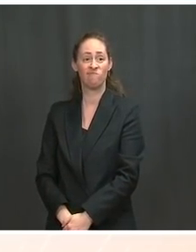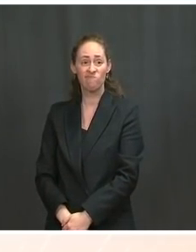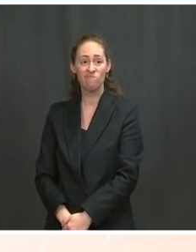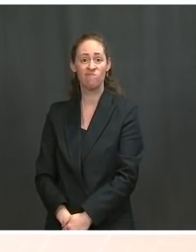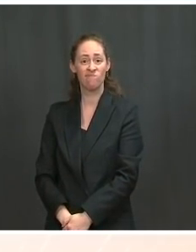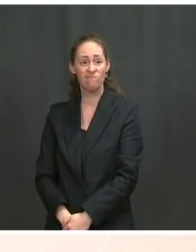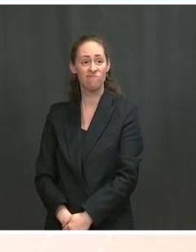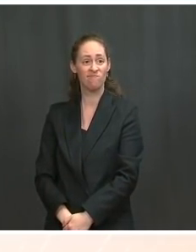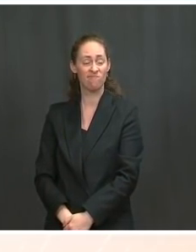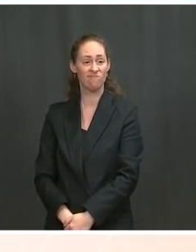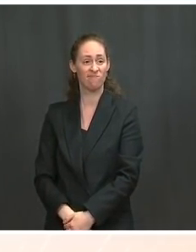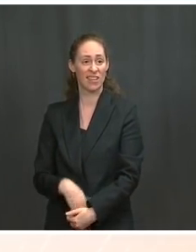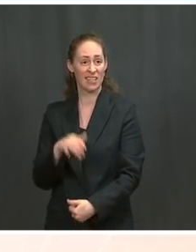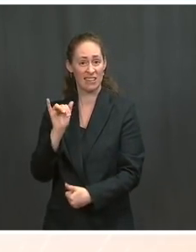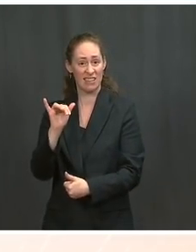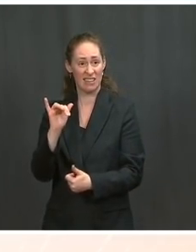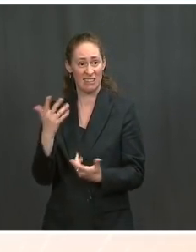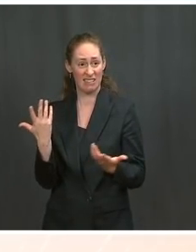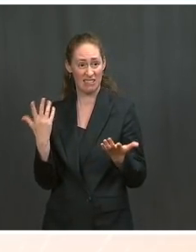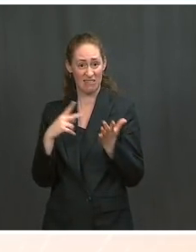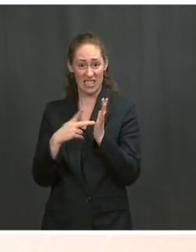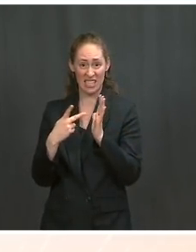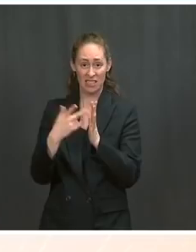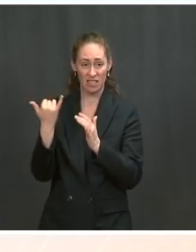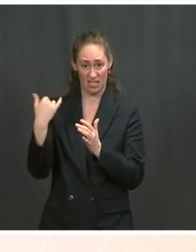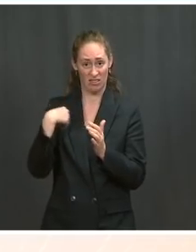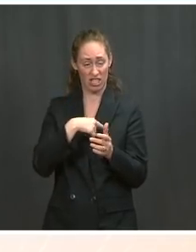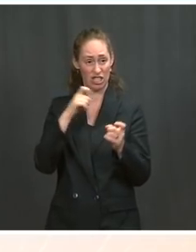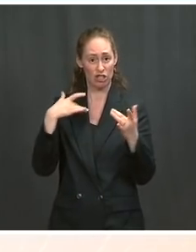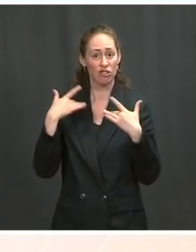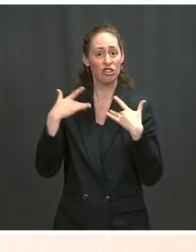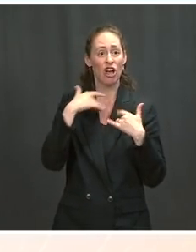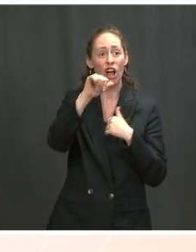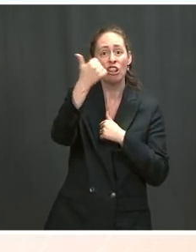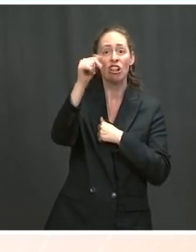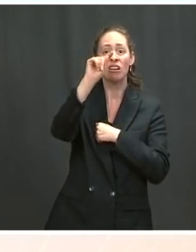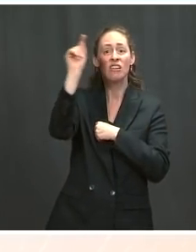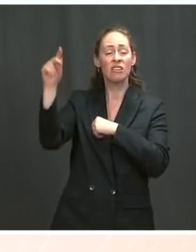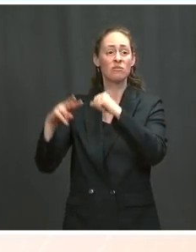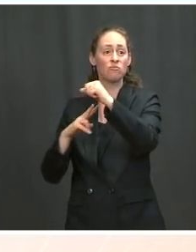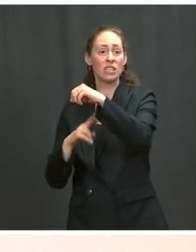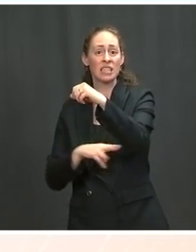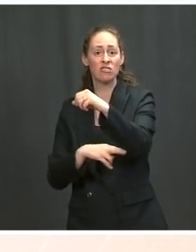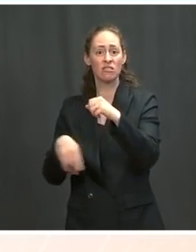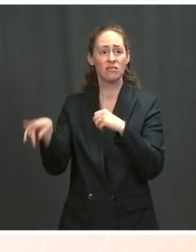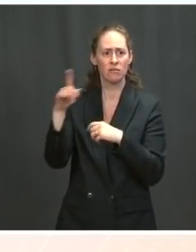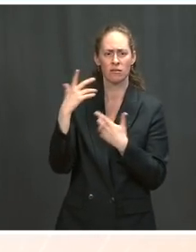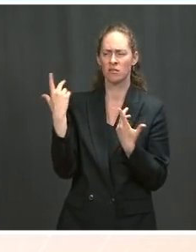is the administration doing to address this problem? Ms. Psaki: Well, first, I would say that's an excellent example